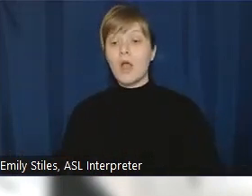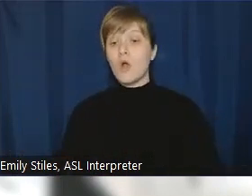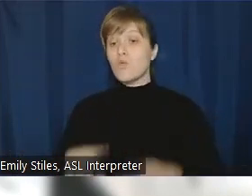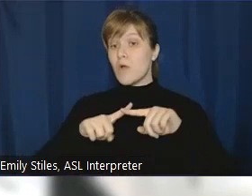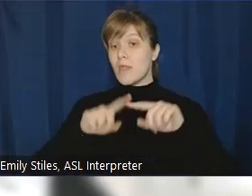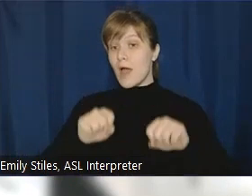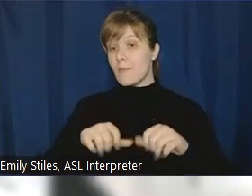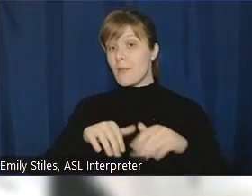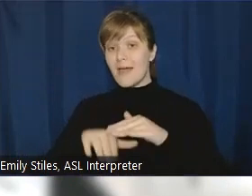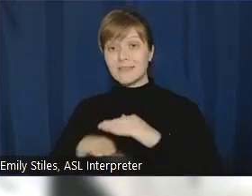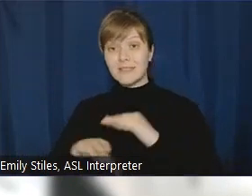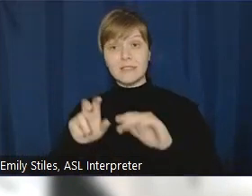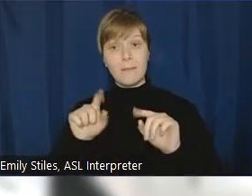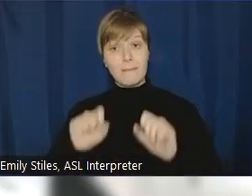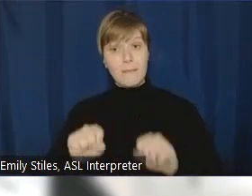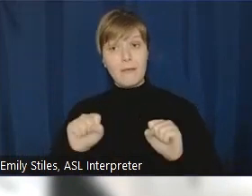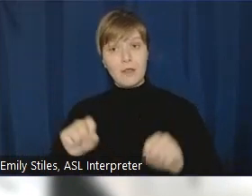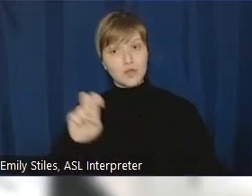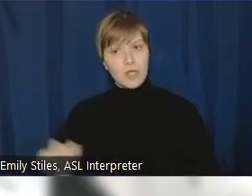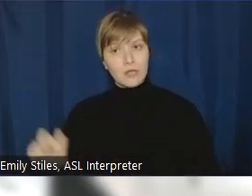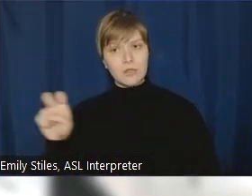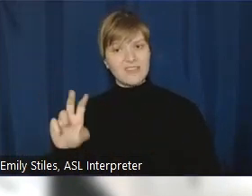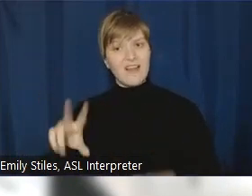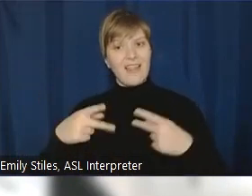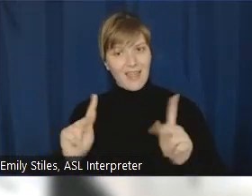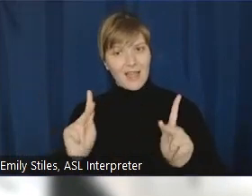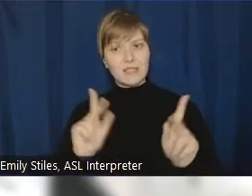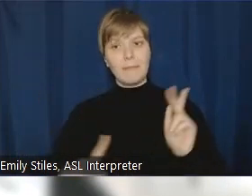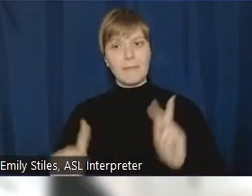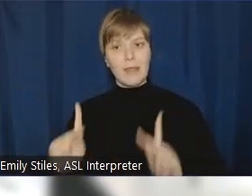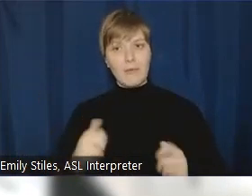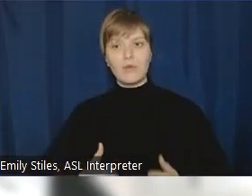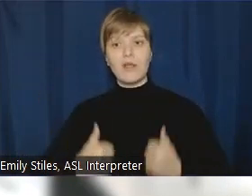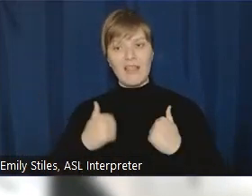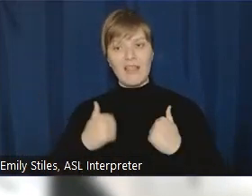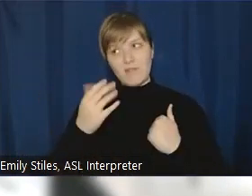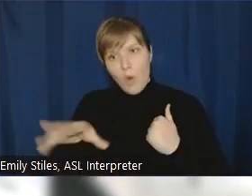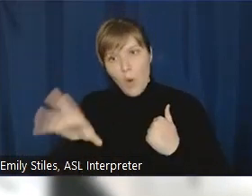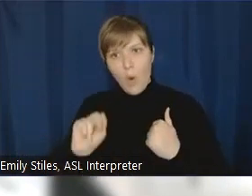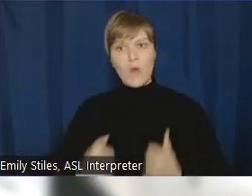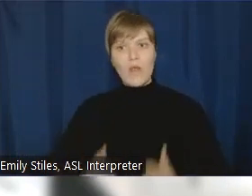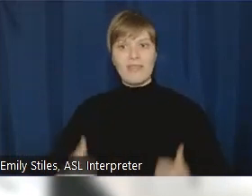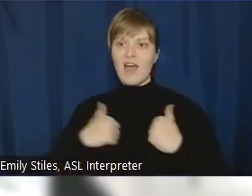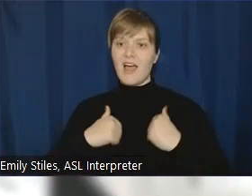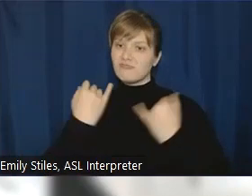people the ability to live the lives they want to lead and to live safely and stably in their